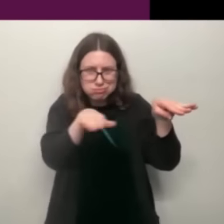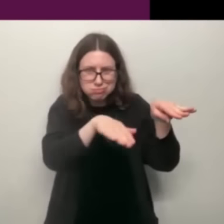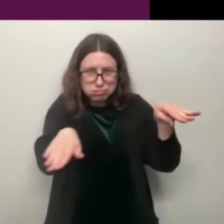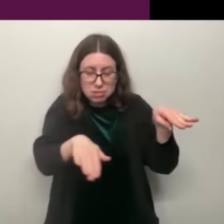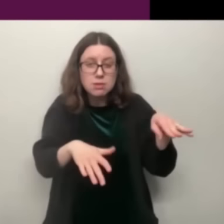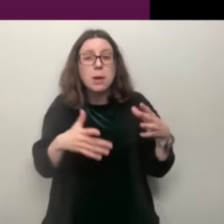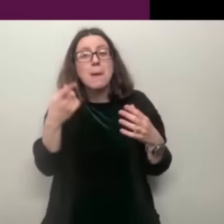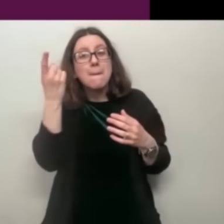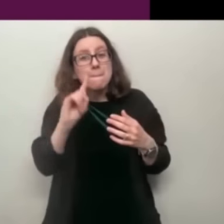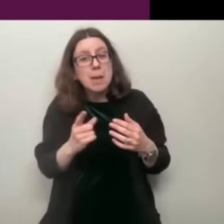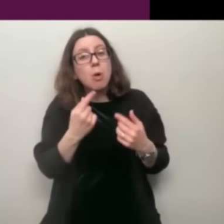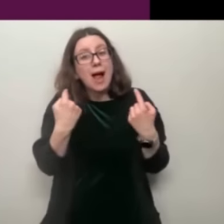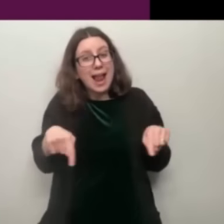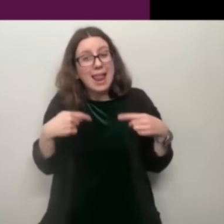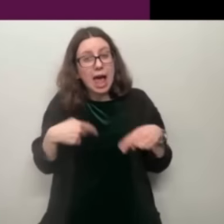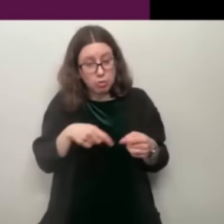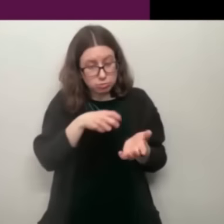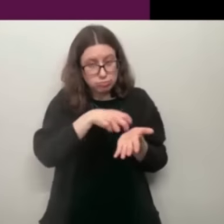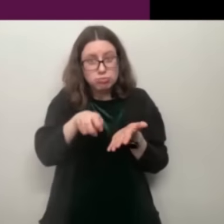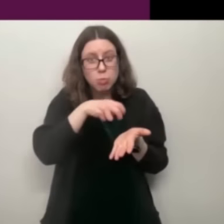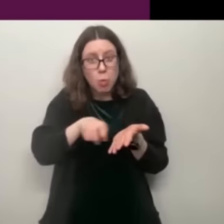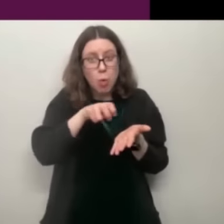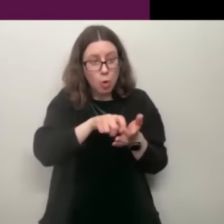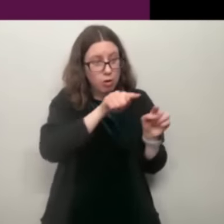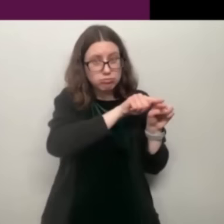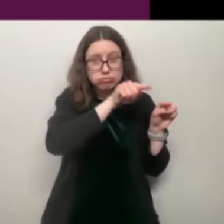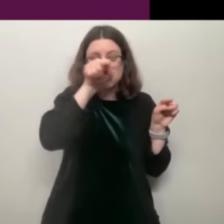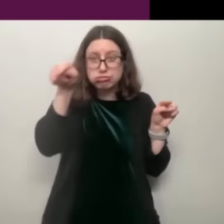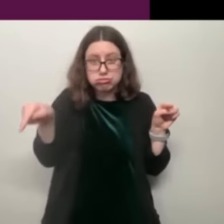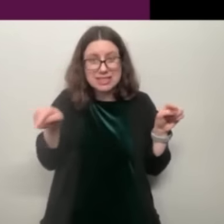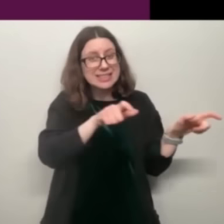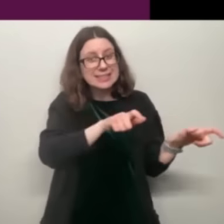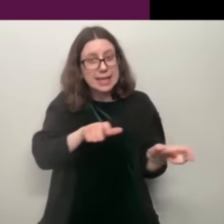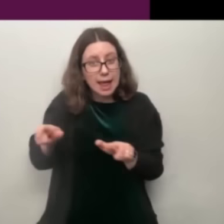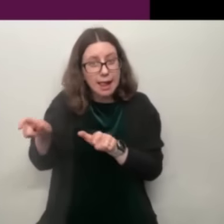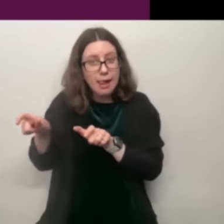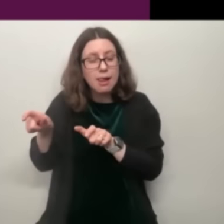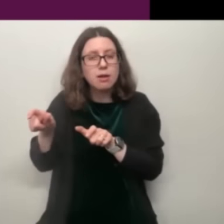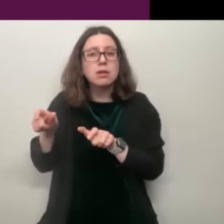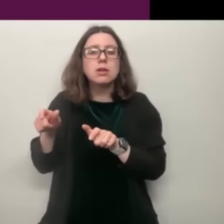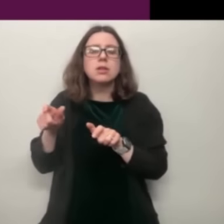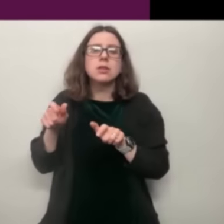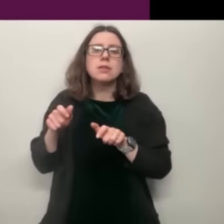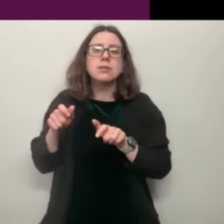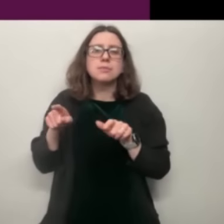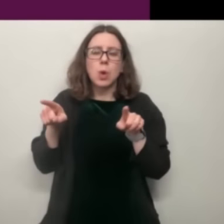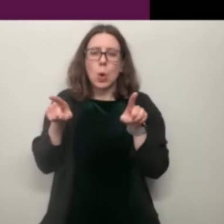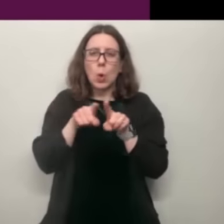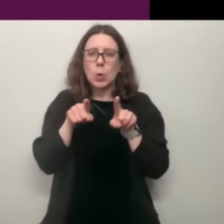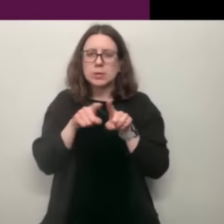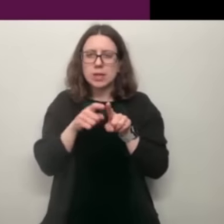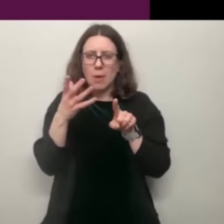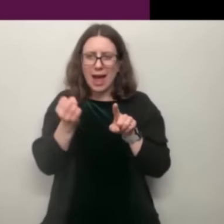a new temporary walkway was constructed to the side, which enabled visitors to glimpse the work